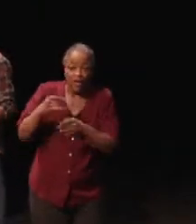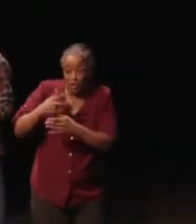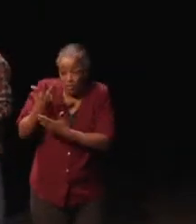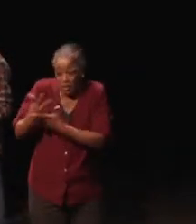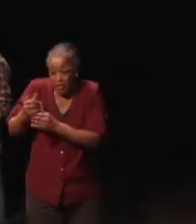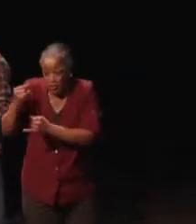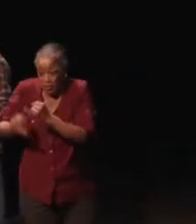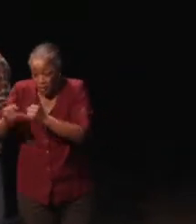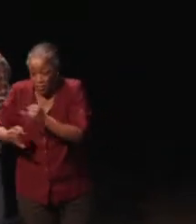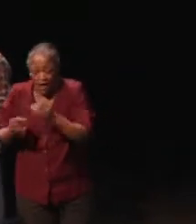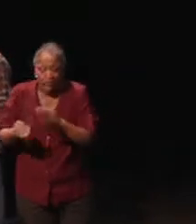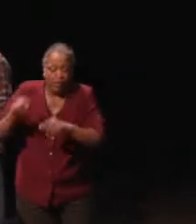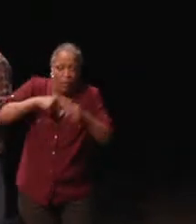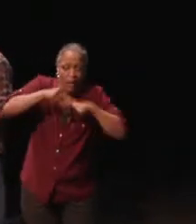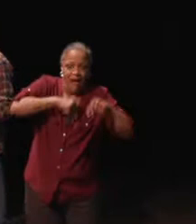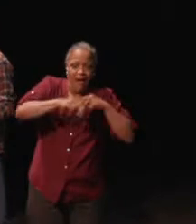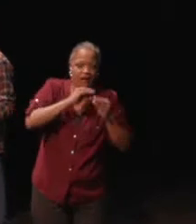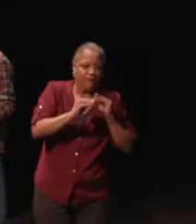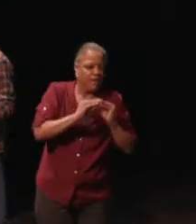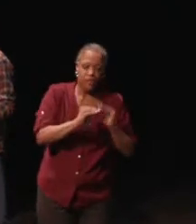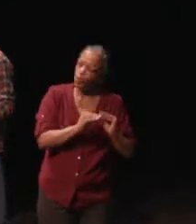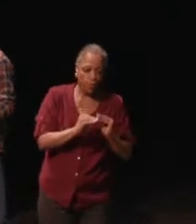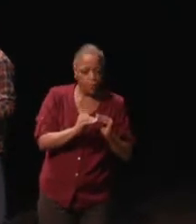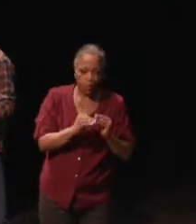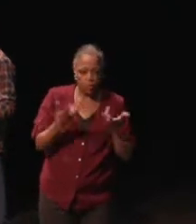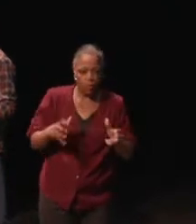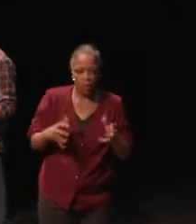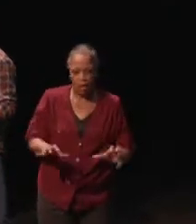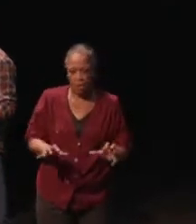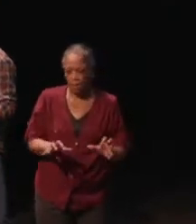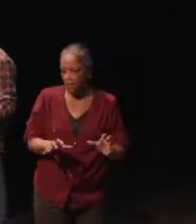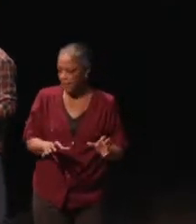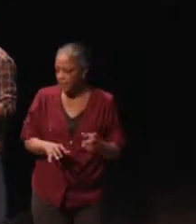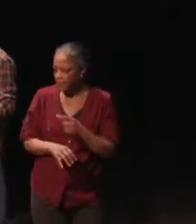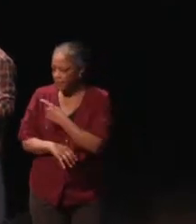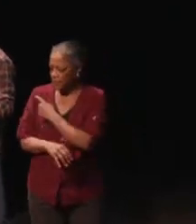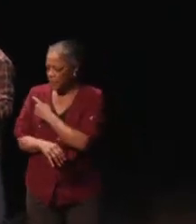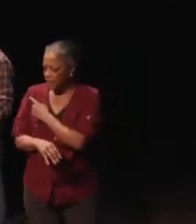when you're dealing with a lot of other big issues that you're trying to tackle. And I don't think we would have got there if we hadn't